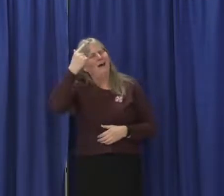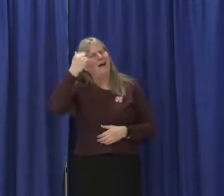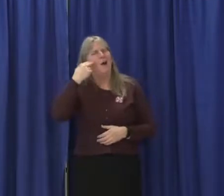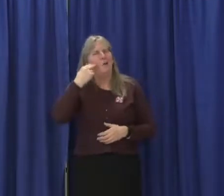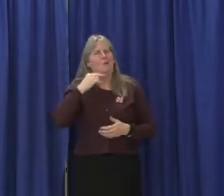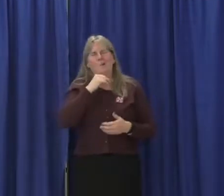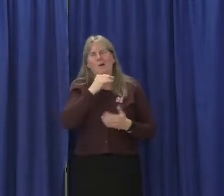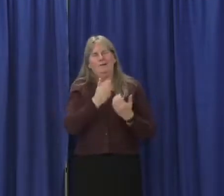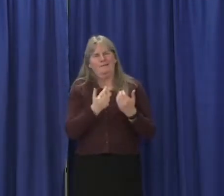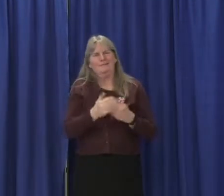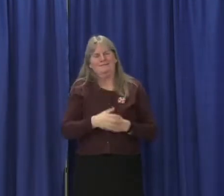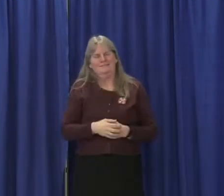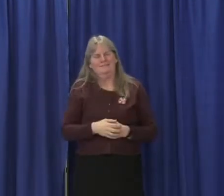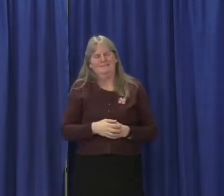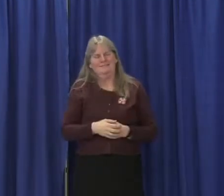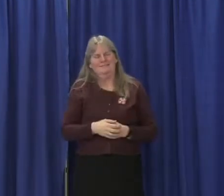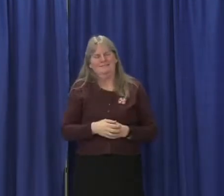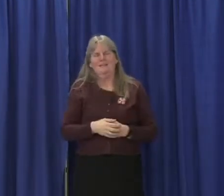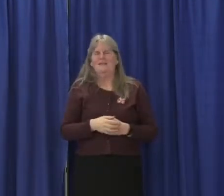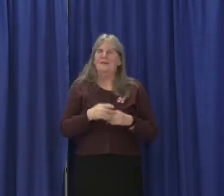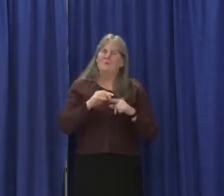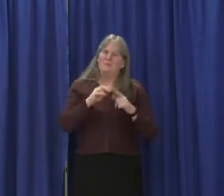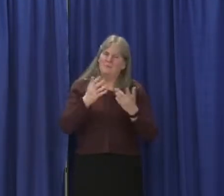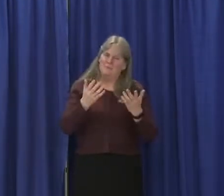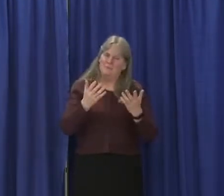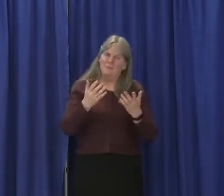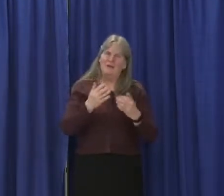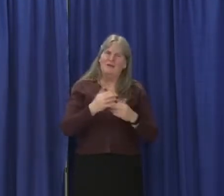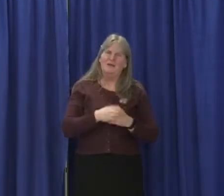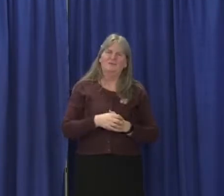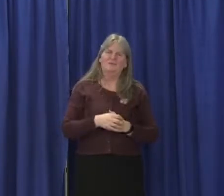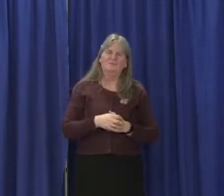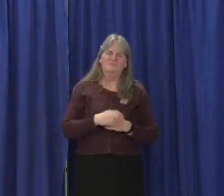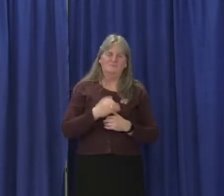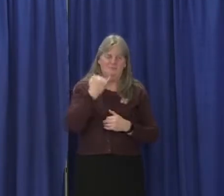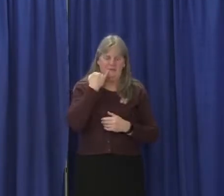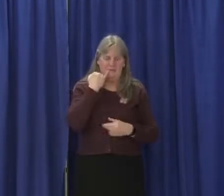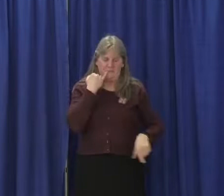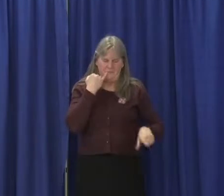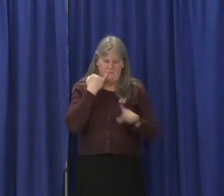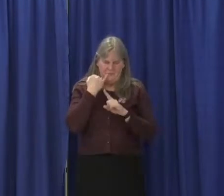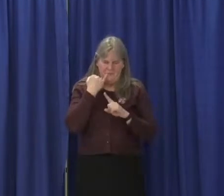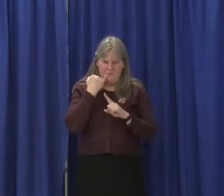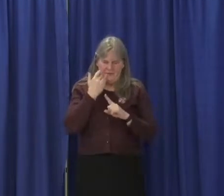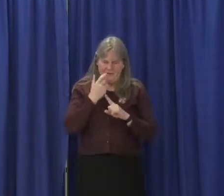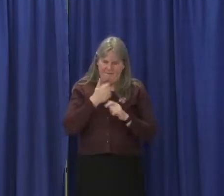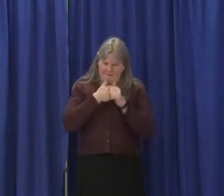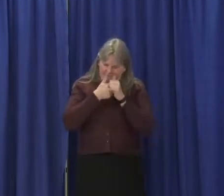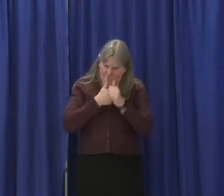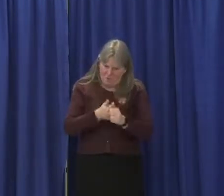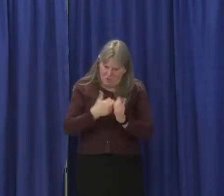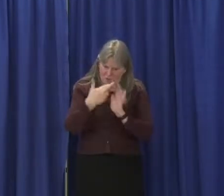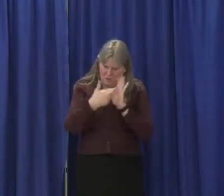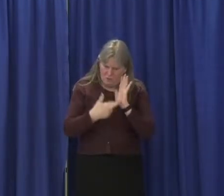But at the same time, we also recognize that if we all adhere to this-- hopefully it's weeks,